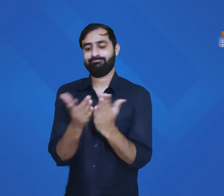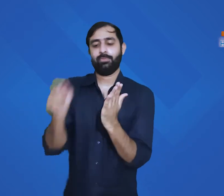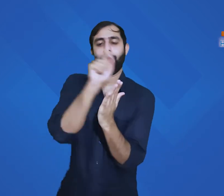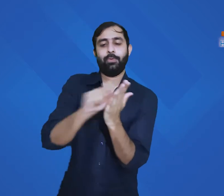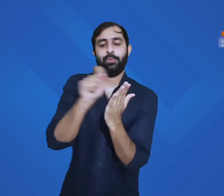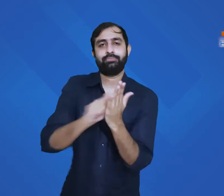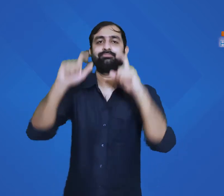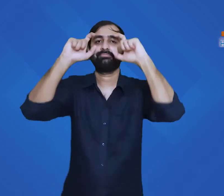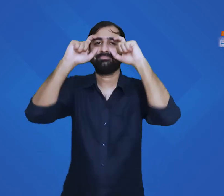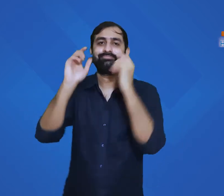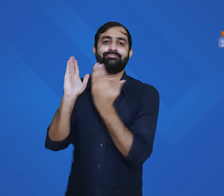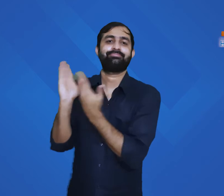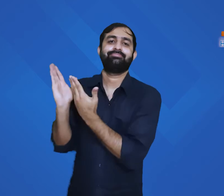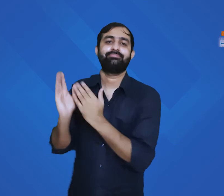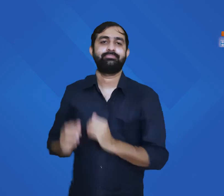were highlighted by Nirmal Verma.